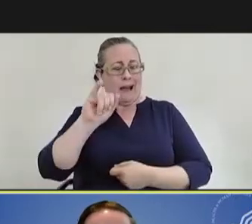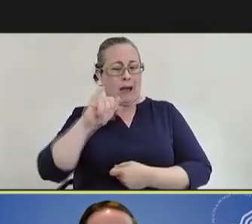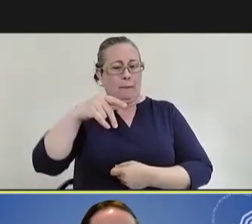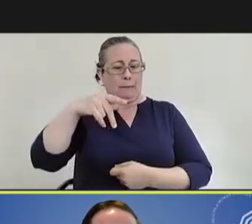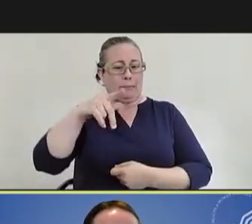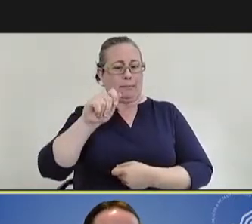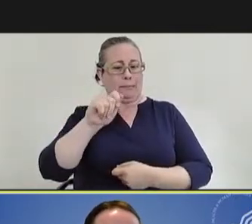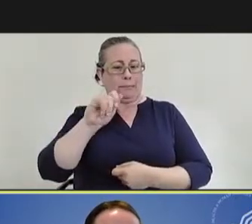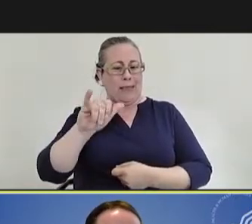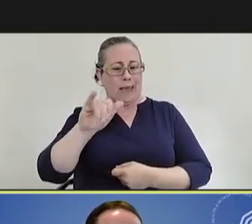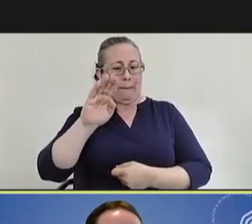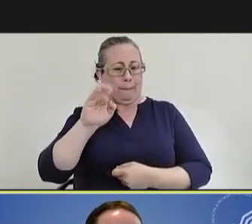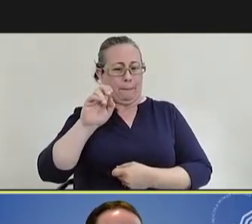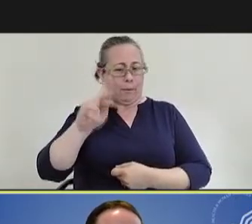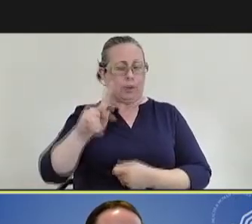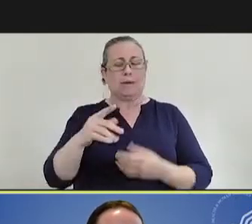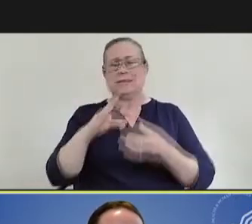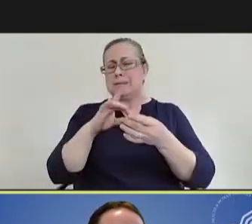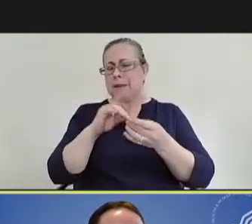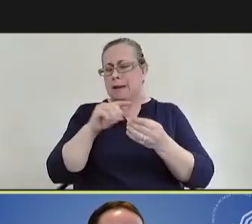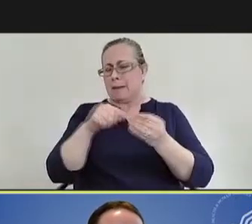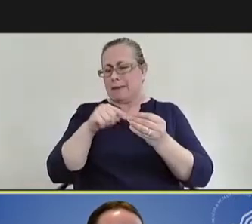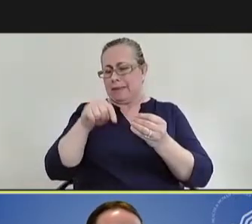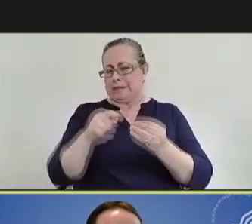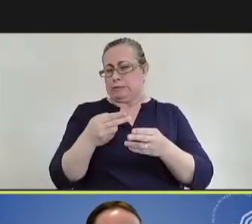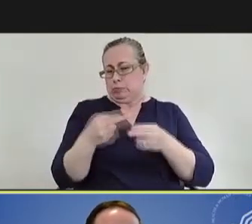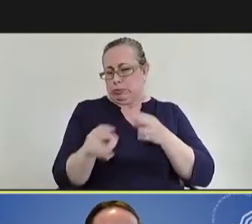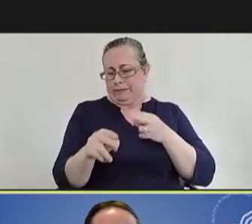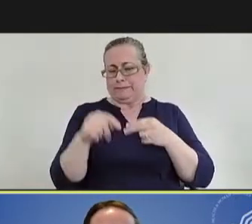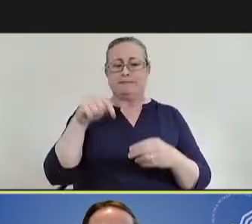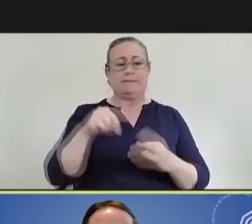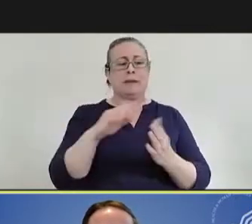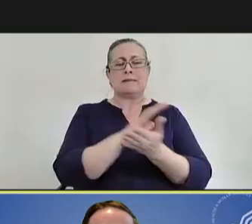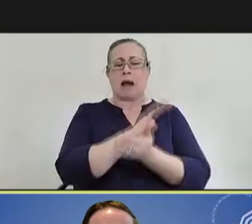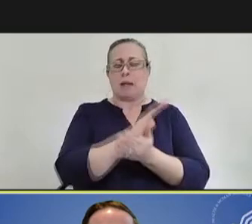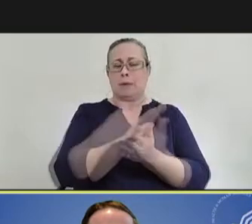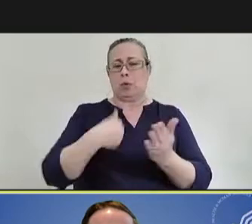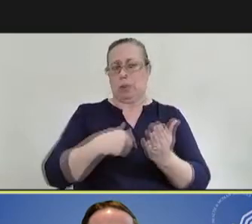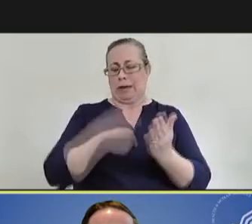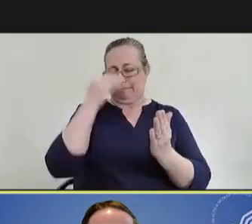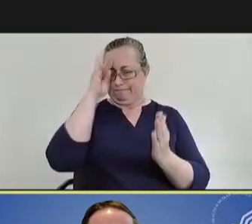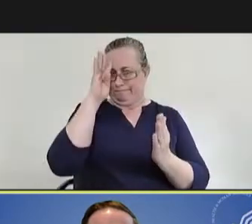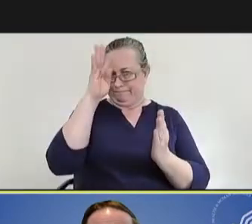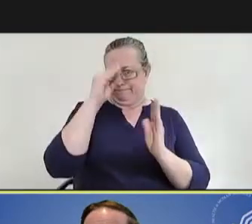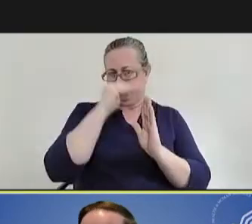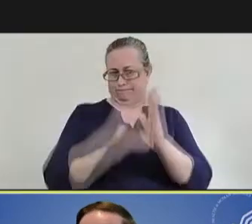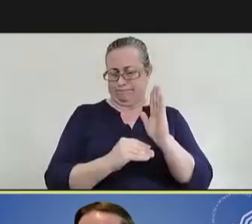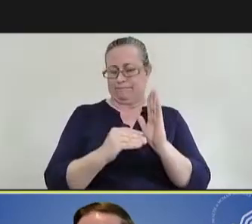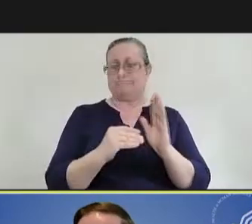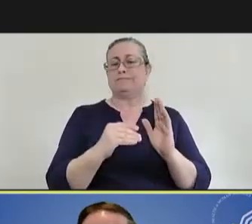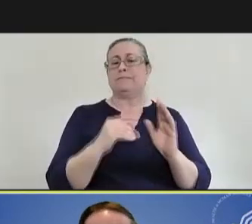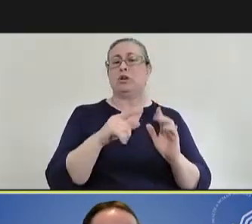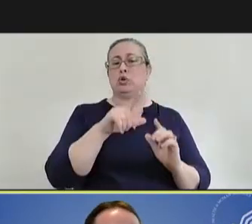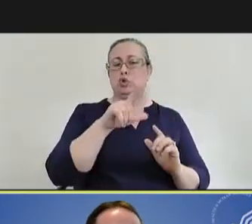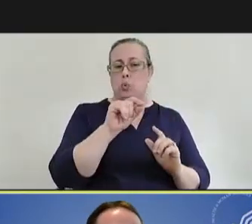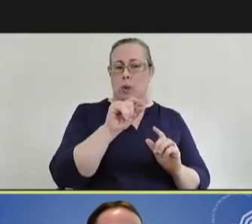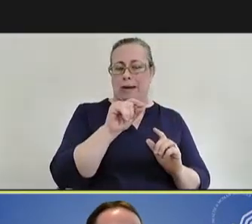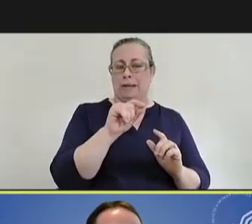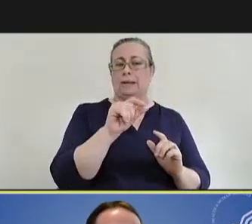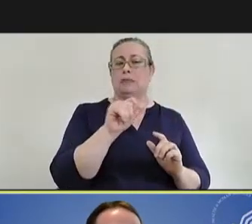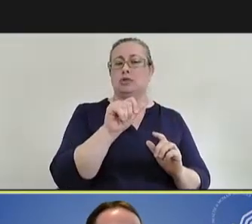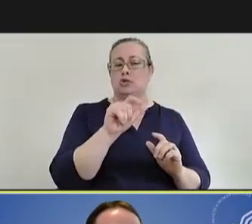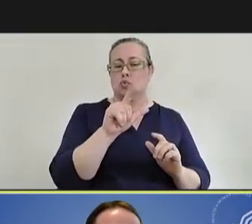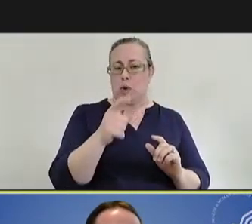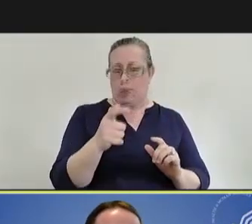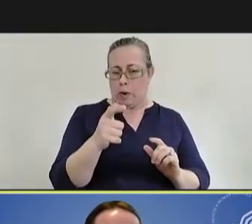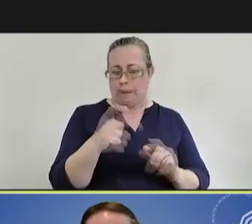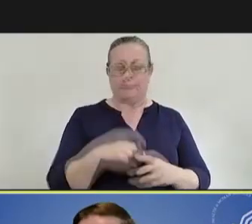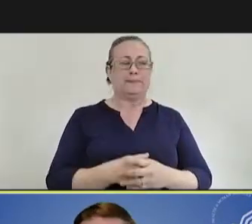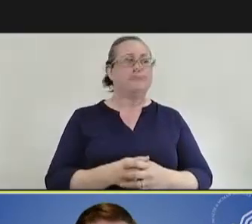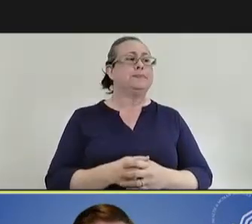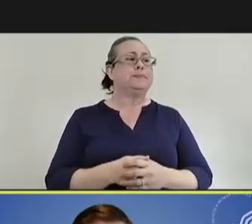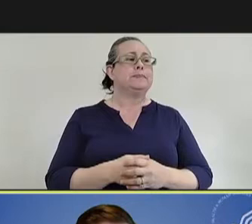briefly to this. This is a document that we came out with in 2021. And it really precedes